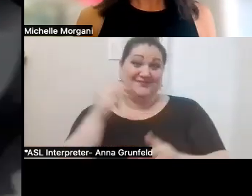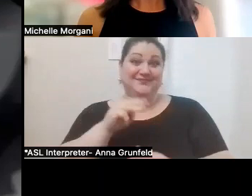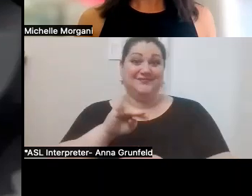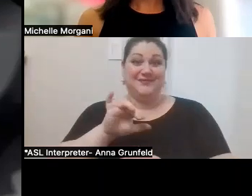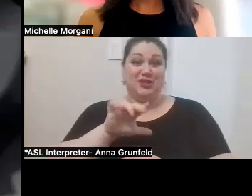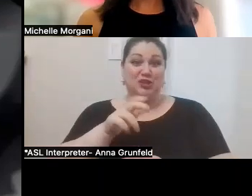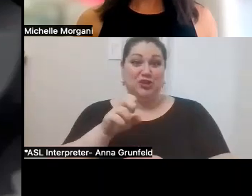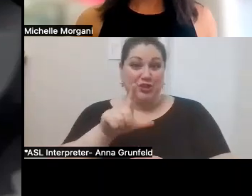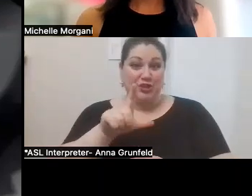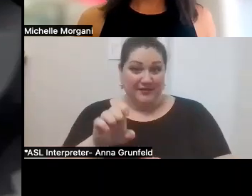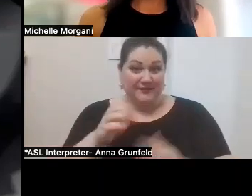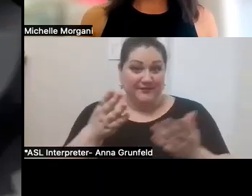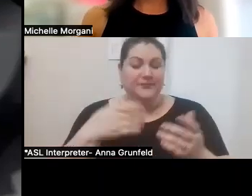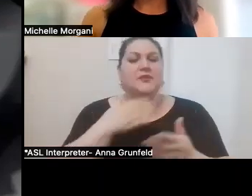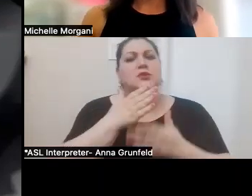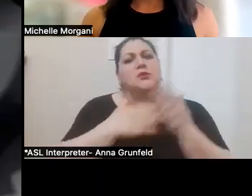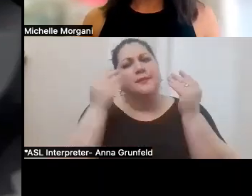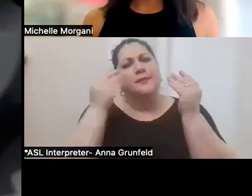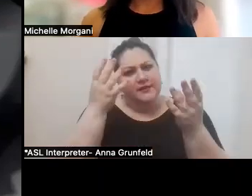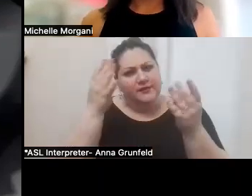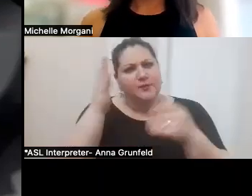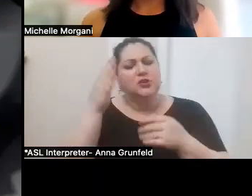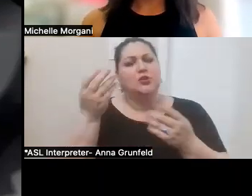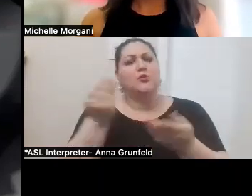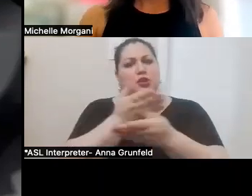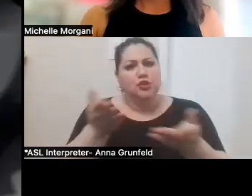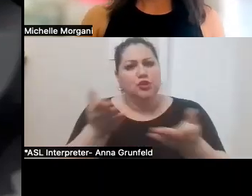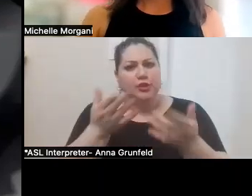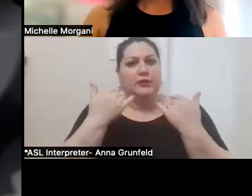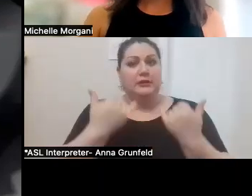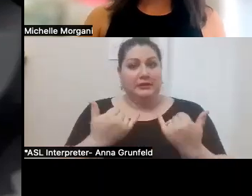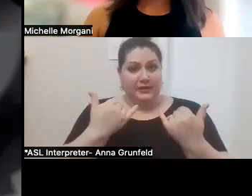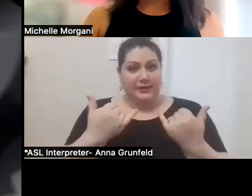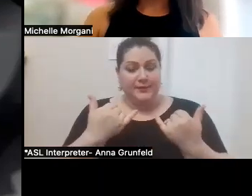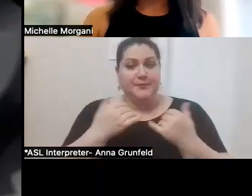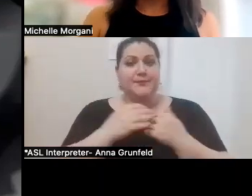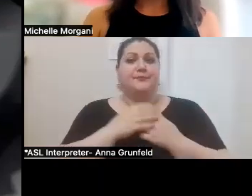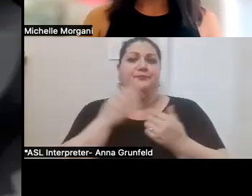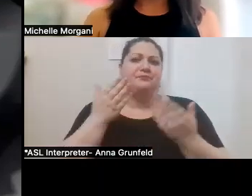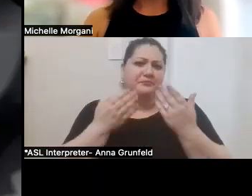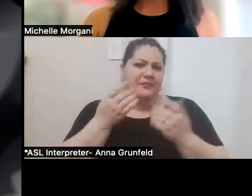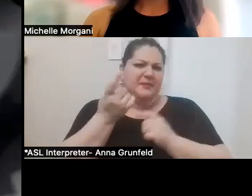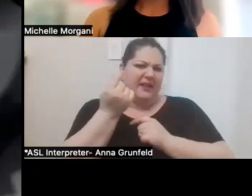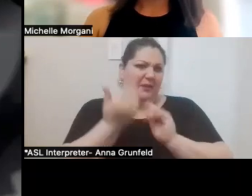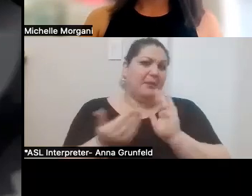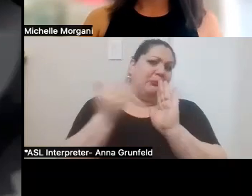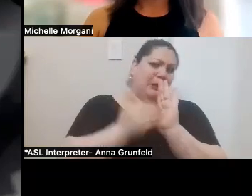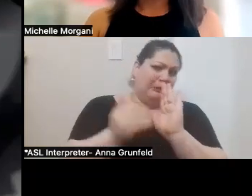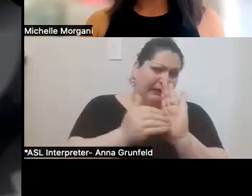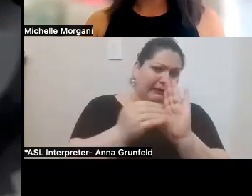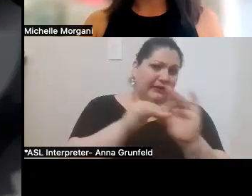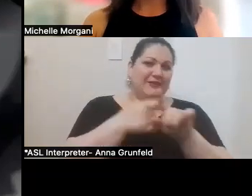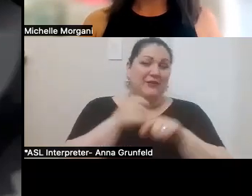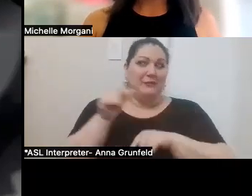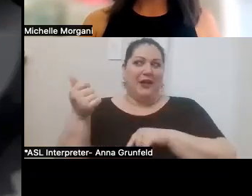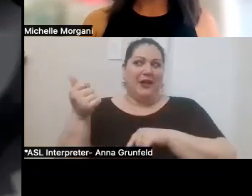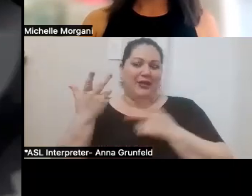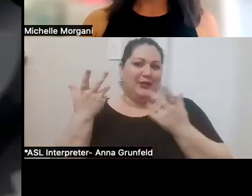So, some of the information that we're going to share in this next section may be a little repetitive from other sessions over the last three days, but I think